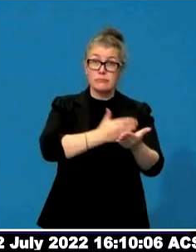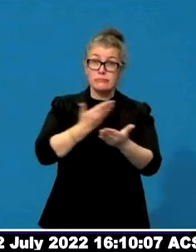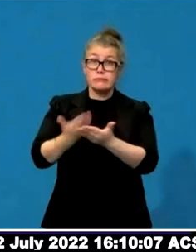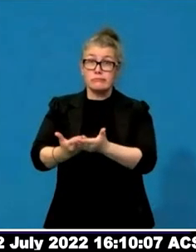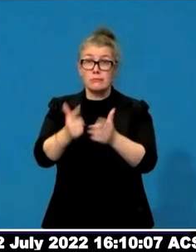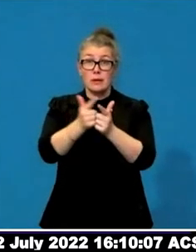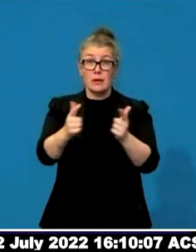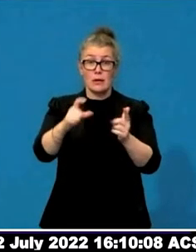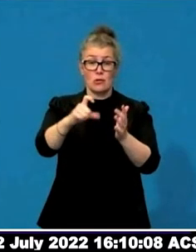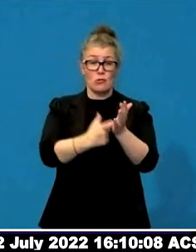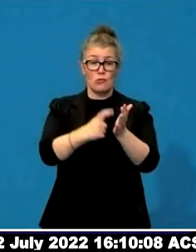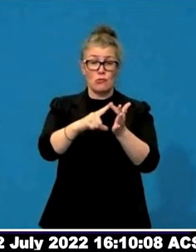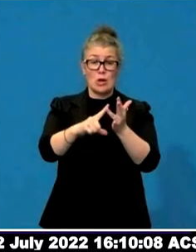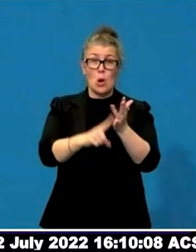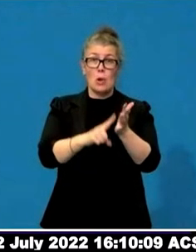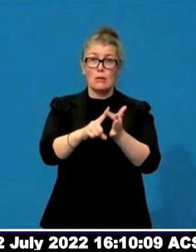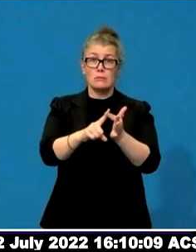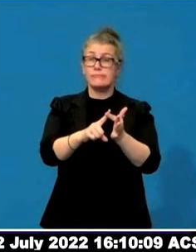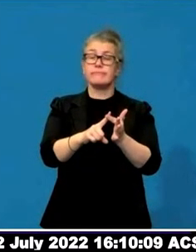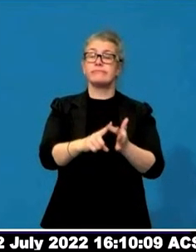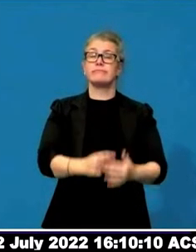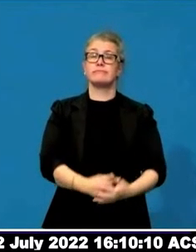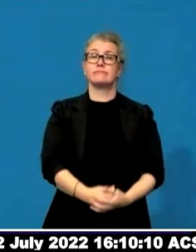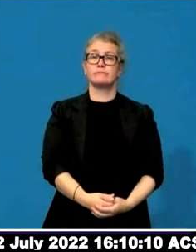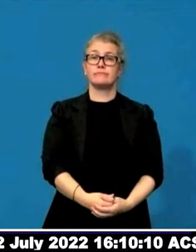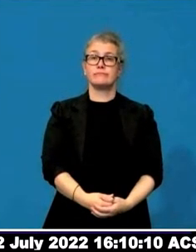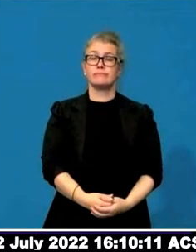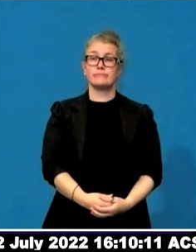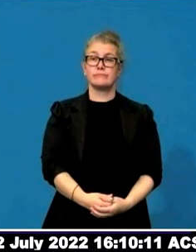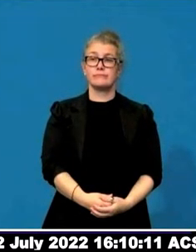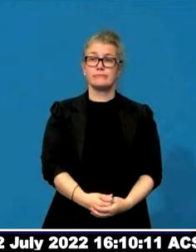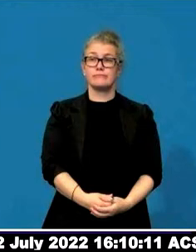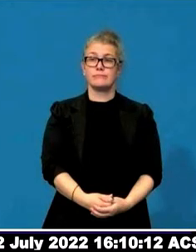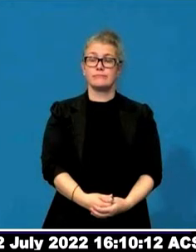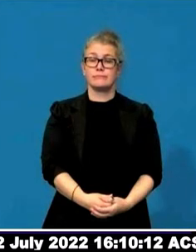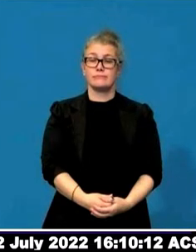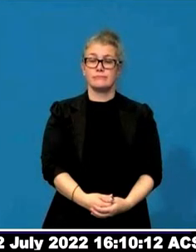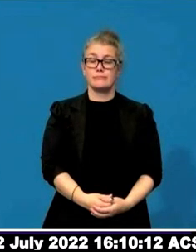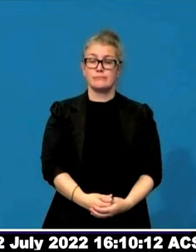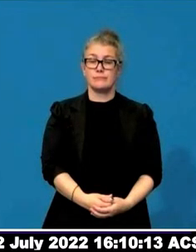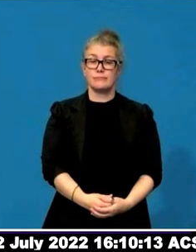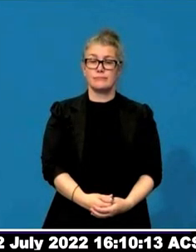No. Did you feel like in that meeting